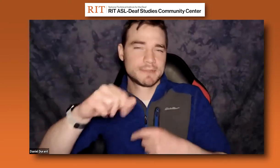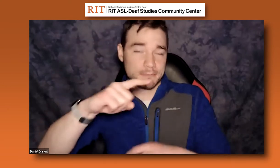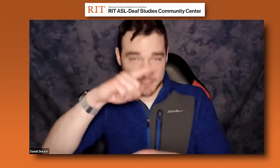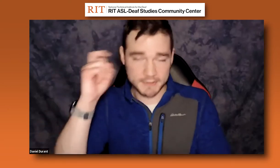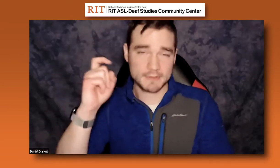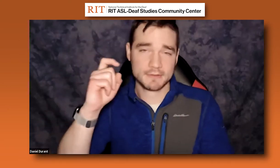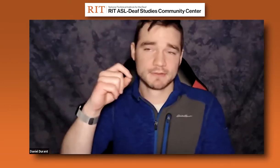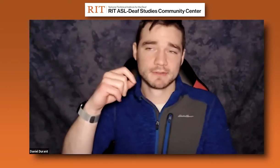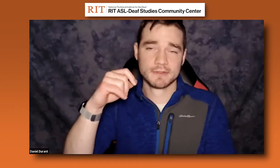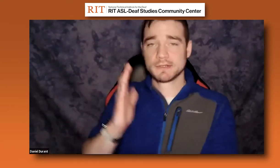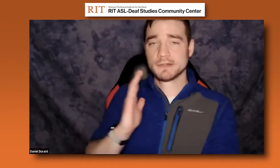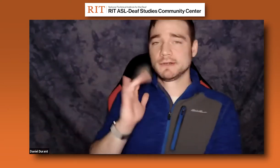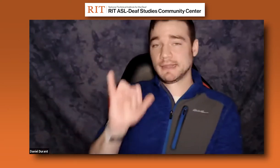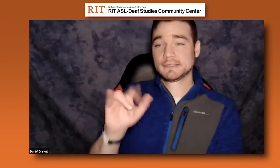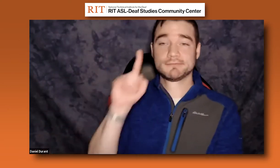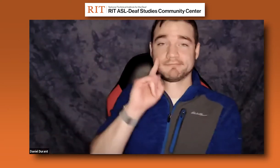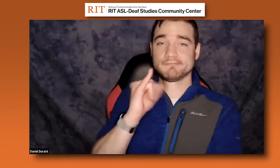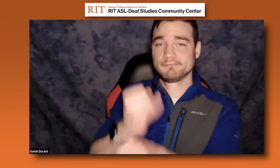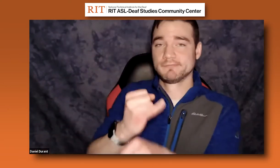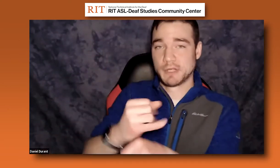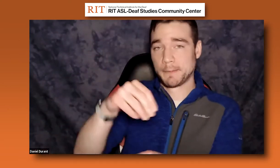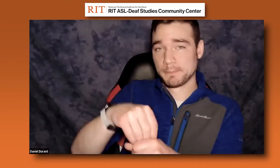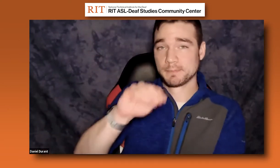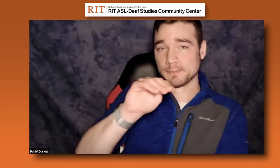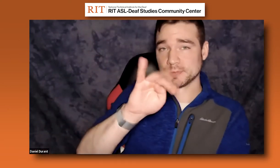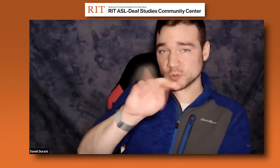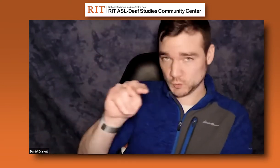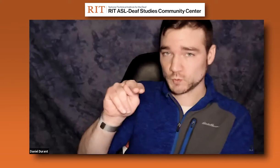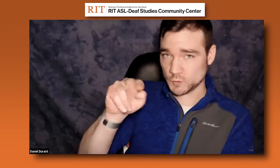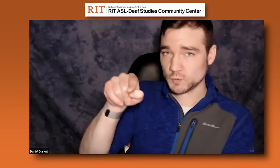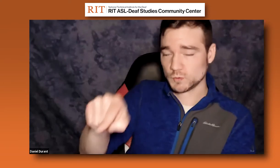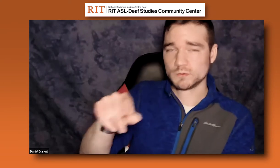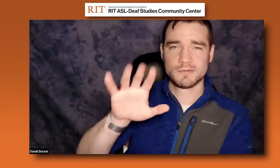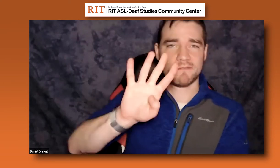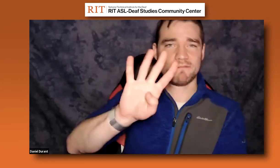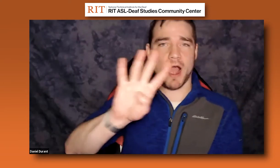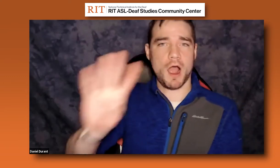because the Deaf school in Minnesota